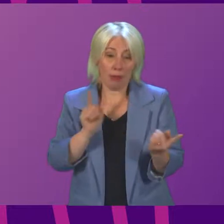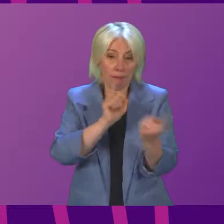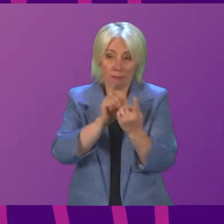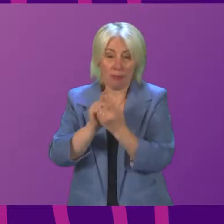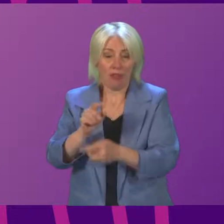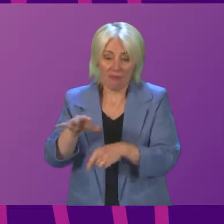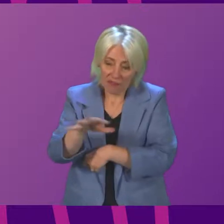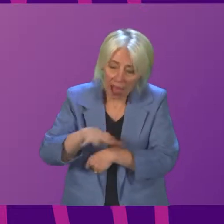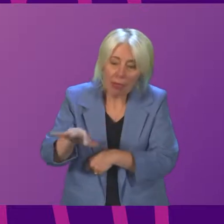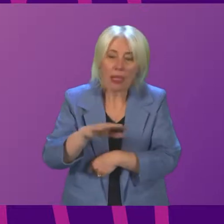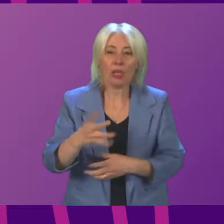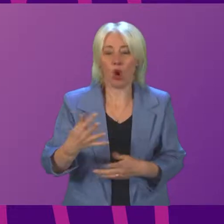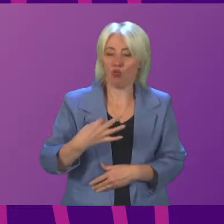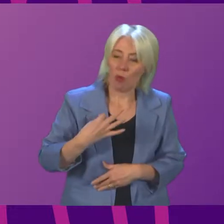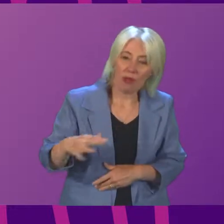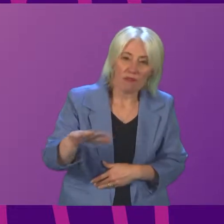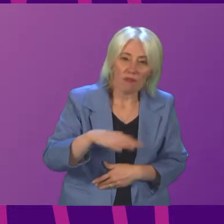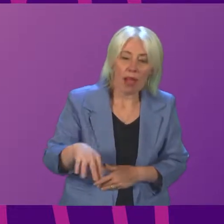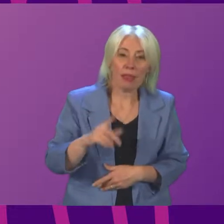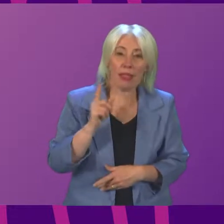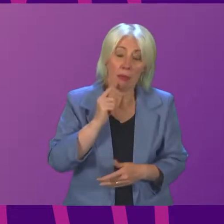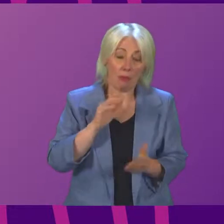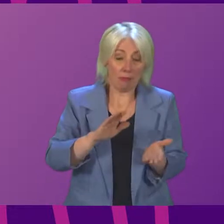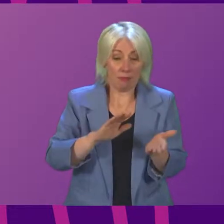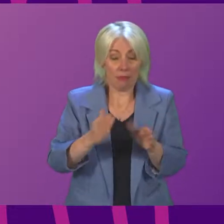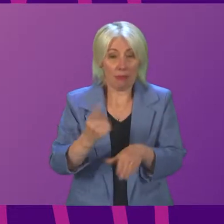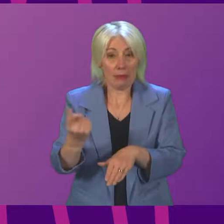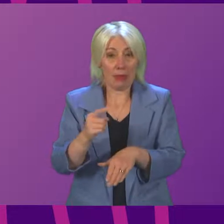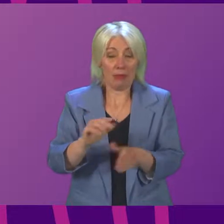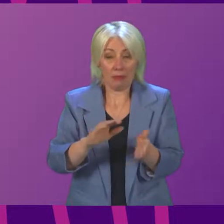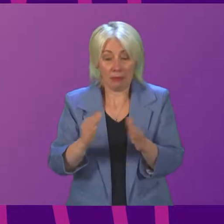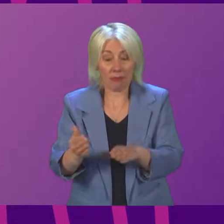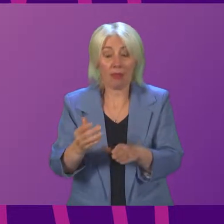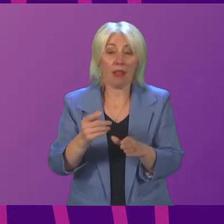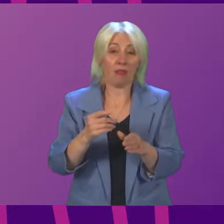who have been bereaved by Covid, along with their representatives, and people who have had family members moved into care homes during Covid.